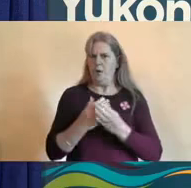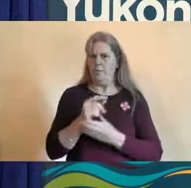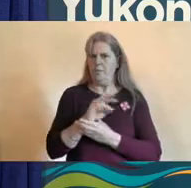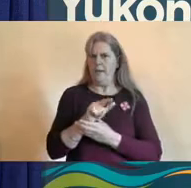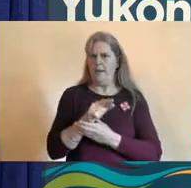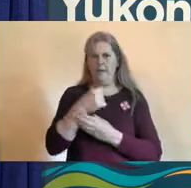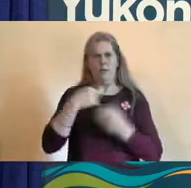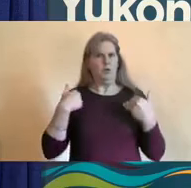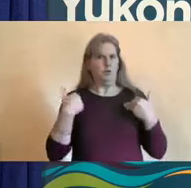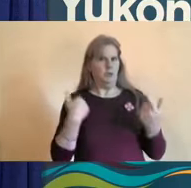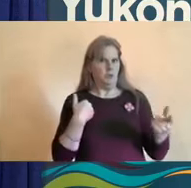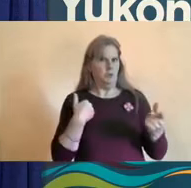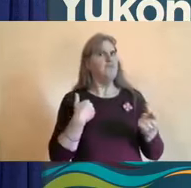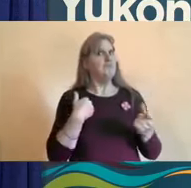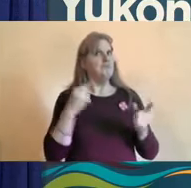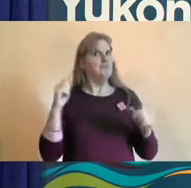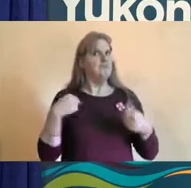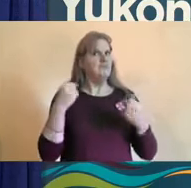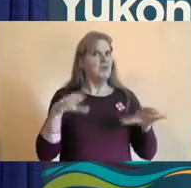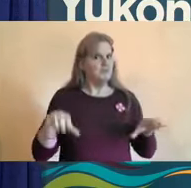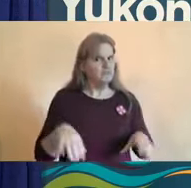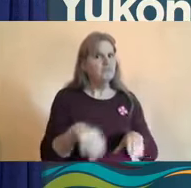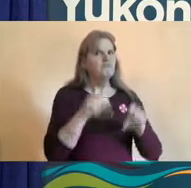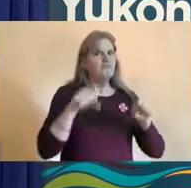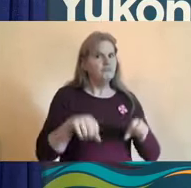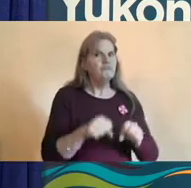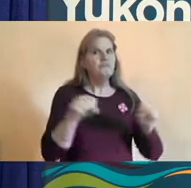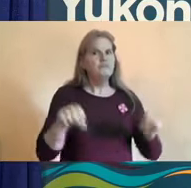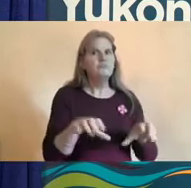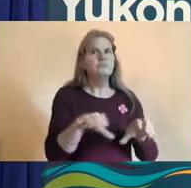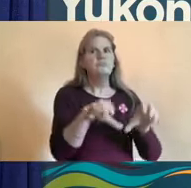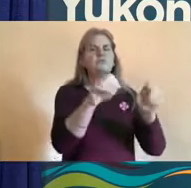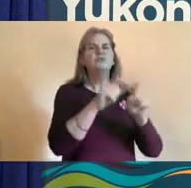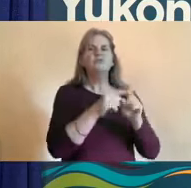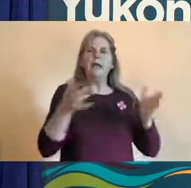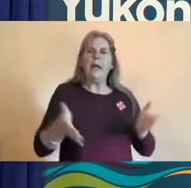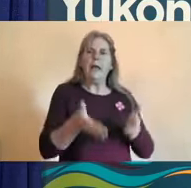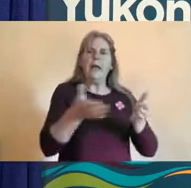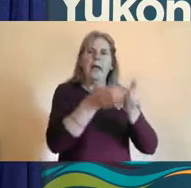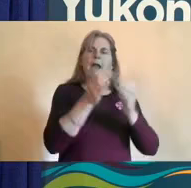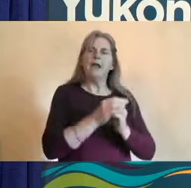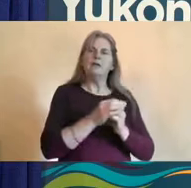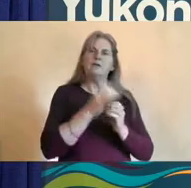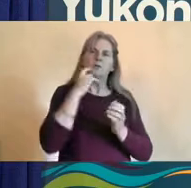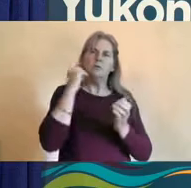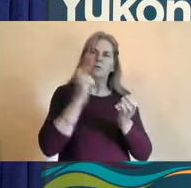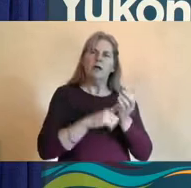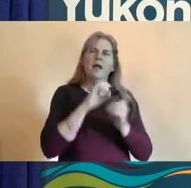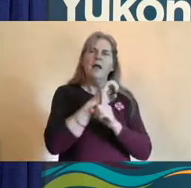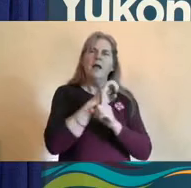active, and they have done a really good job of encouraging the declaration of a climate emergency.